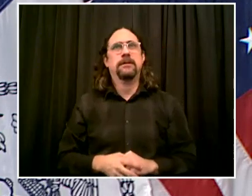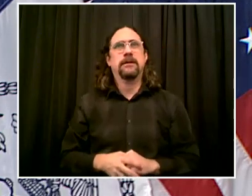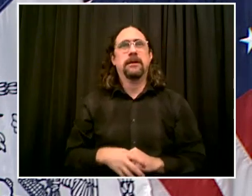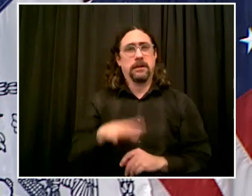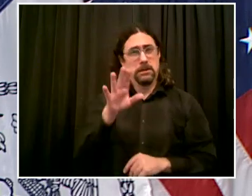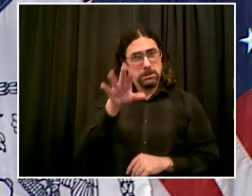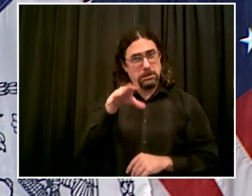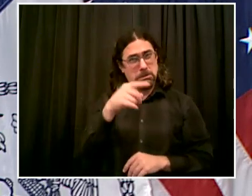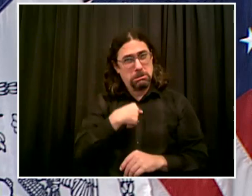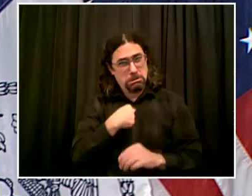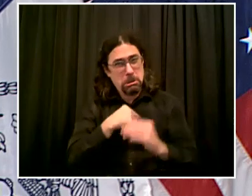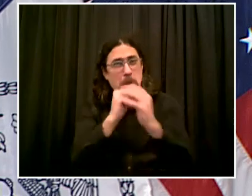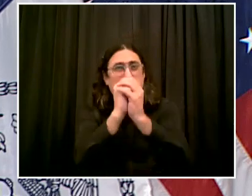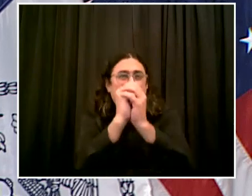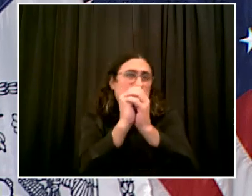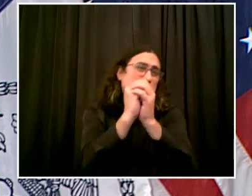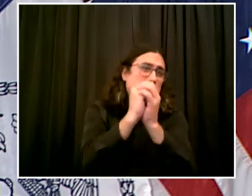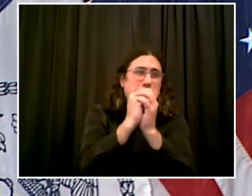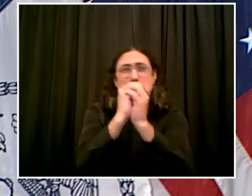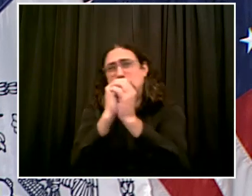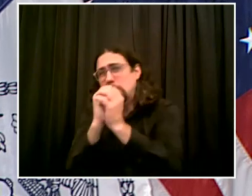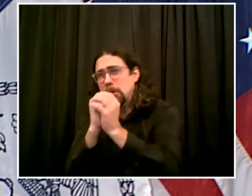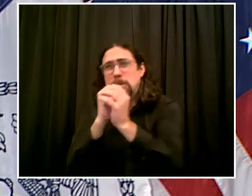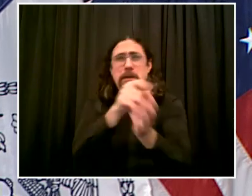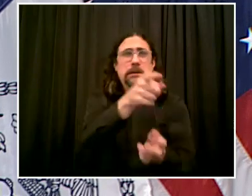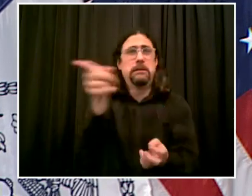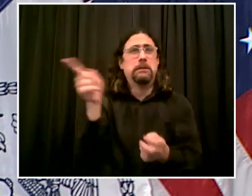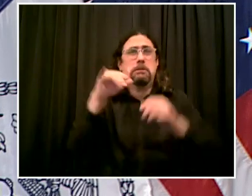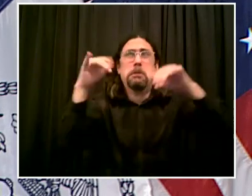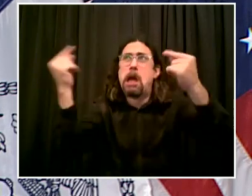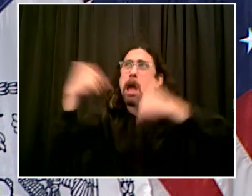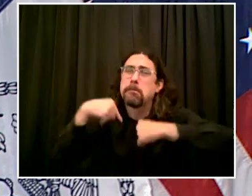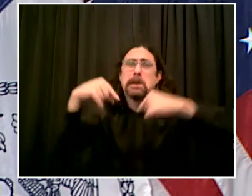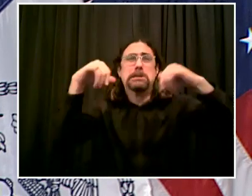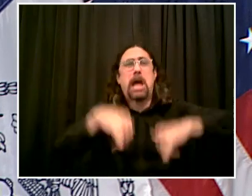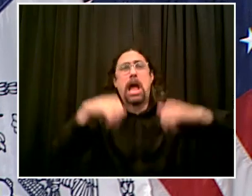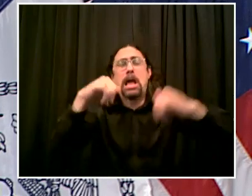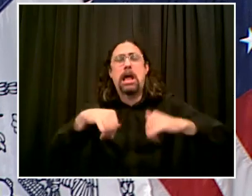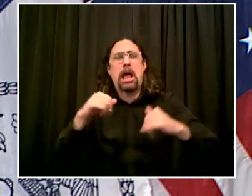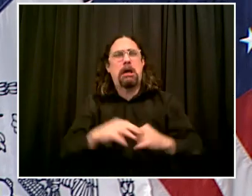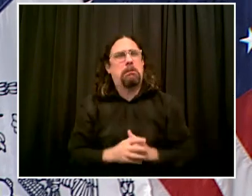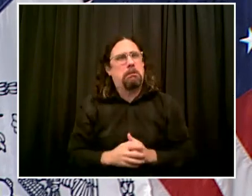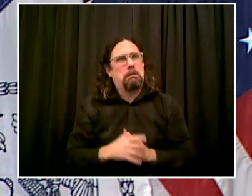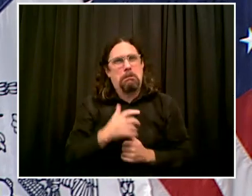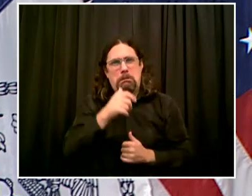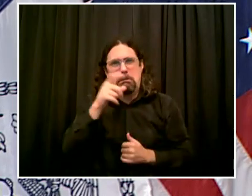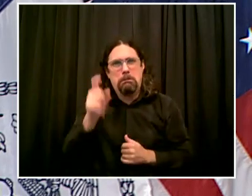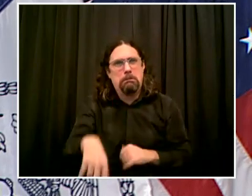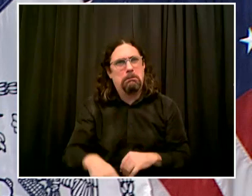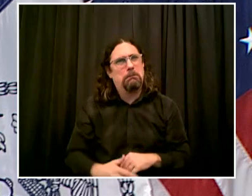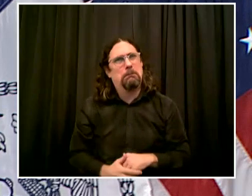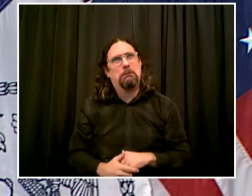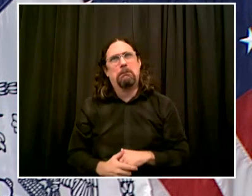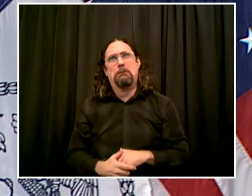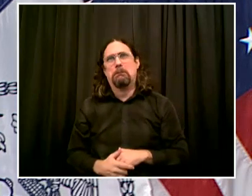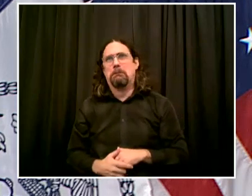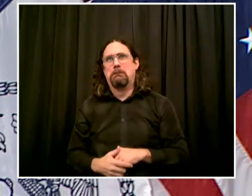I AM NOT GOING TO BAKE ANYBODY TO LIVE IN THE GREATEST CITIY N THE WORLD. THERE ARE PLENTY OF PEOPLE WHO